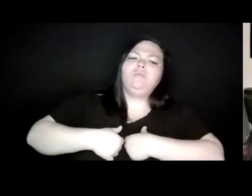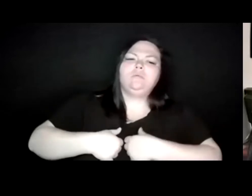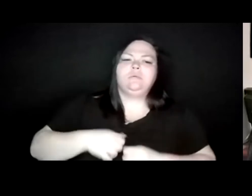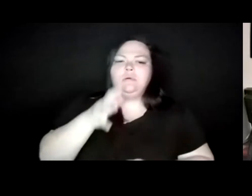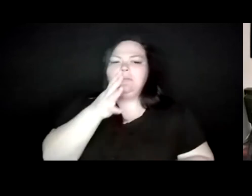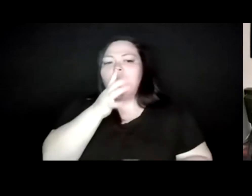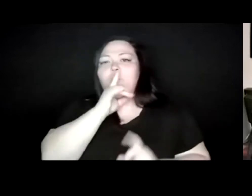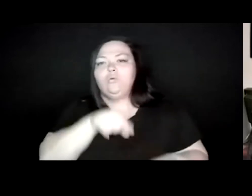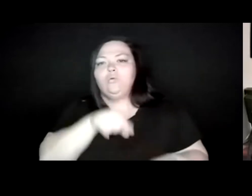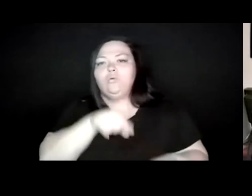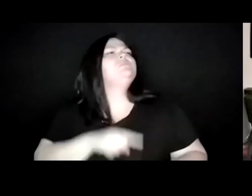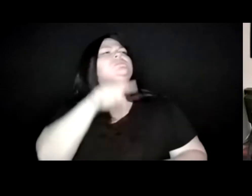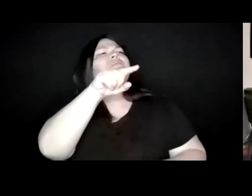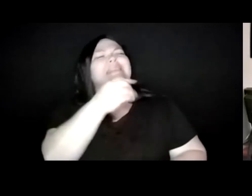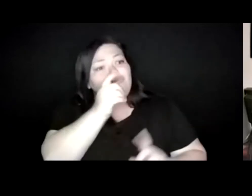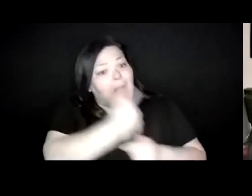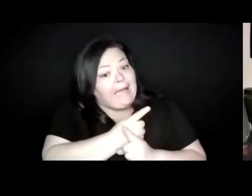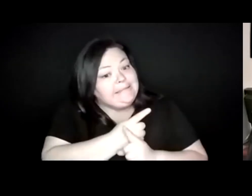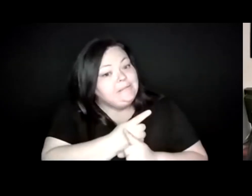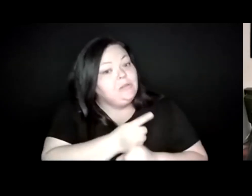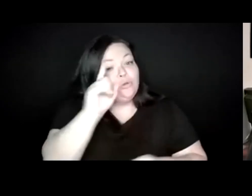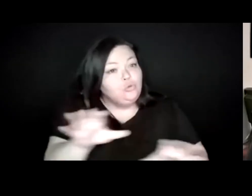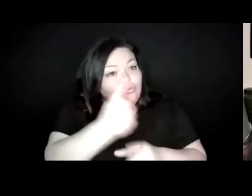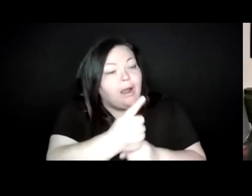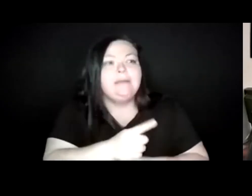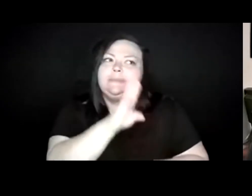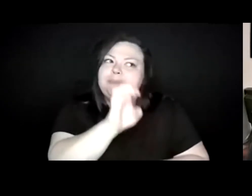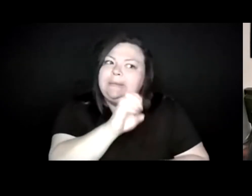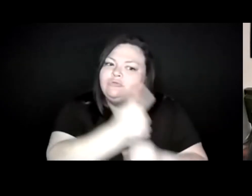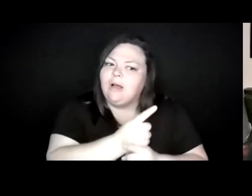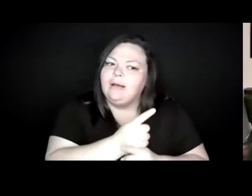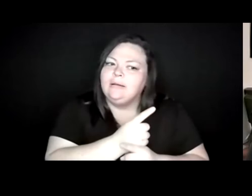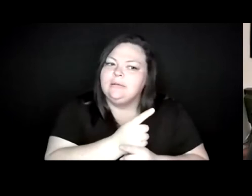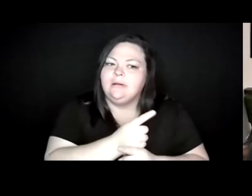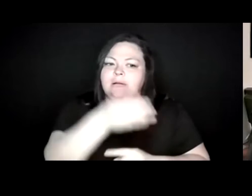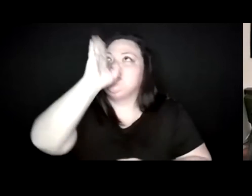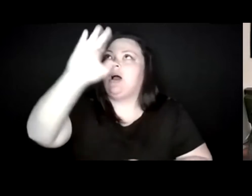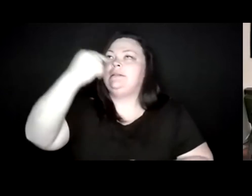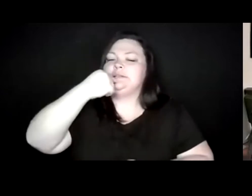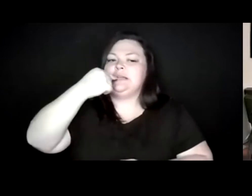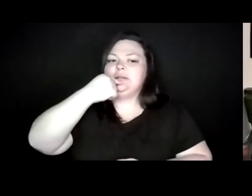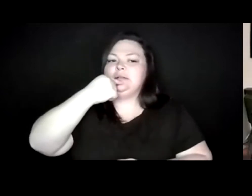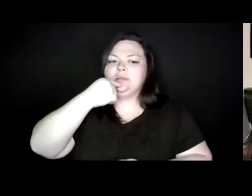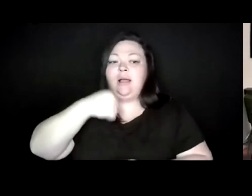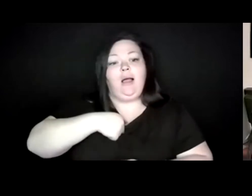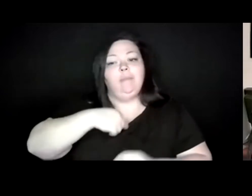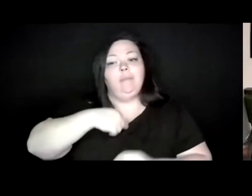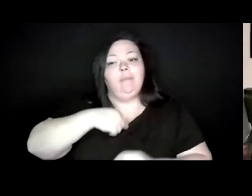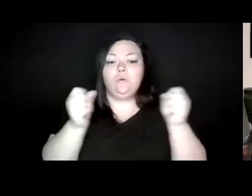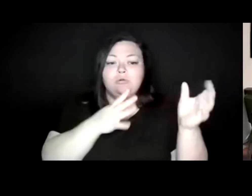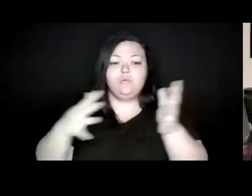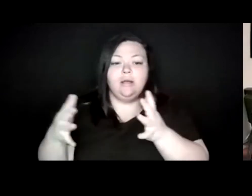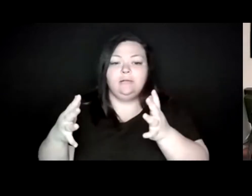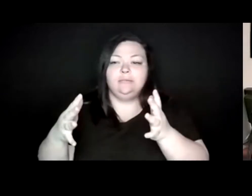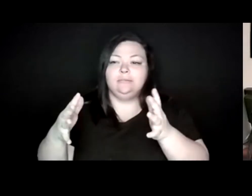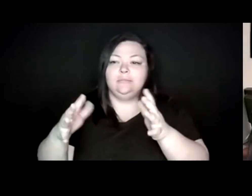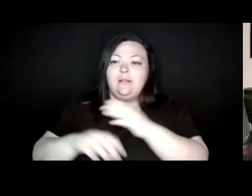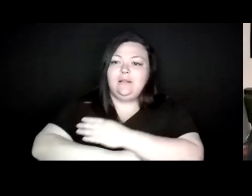Mom orders, "Eat right, do right, be right."/ God says, "I'm the winter wind, the sunrise,